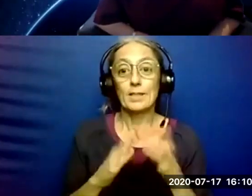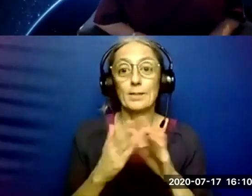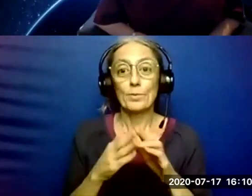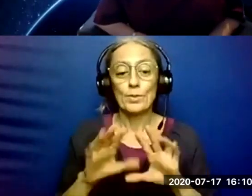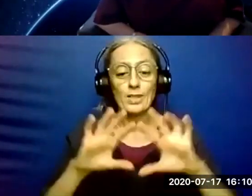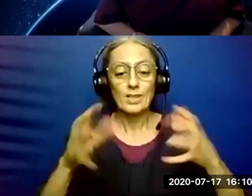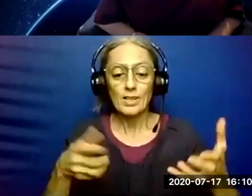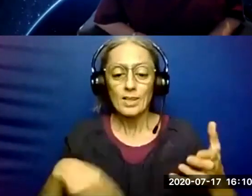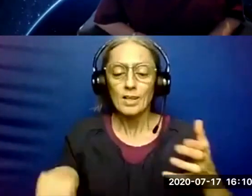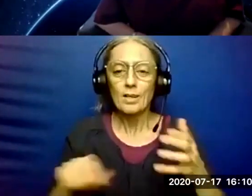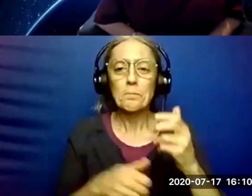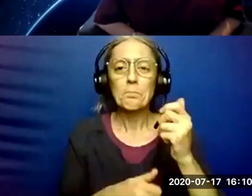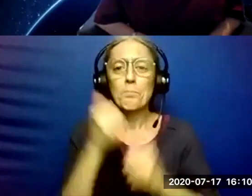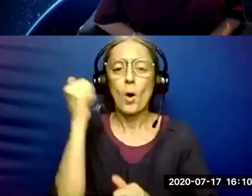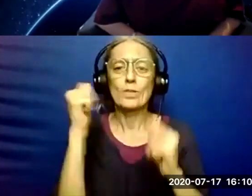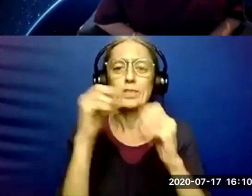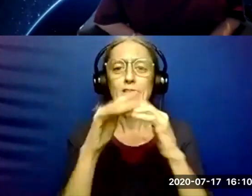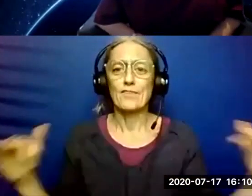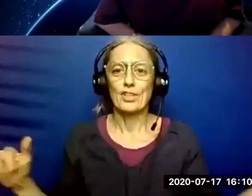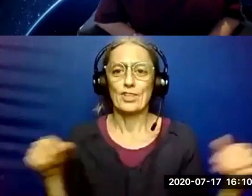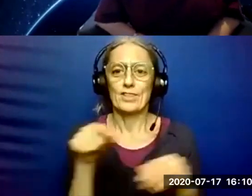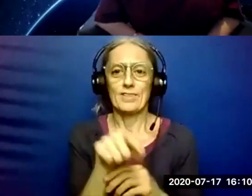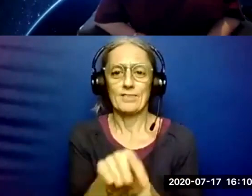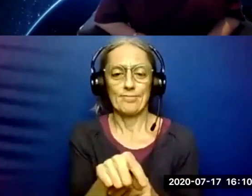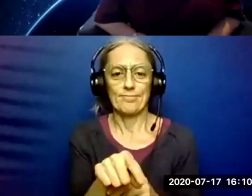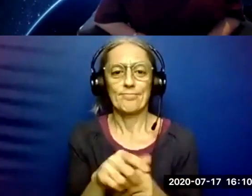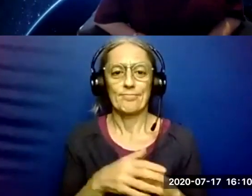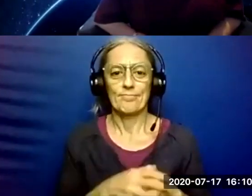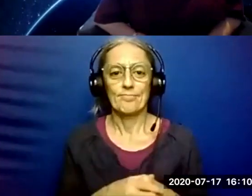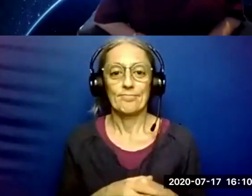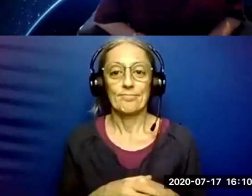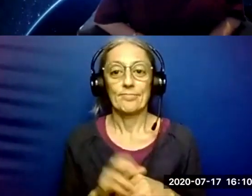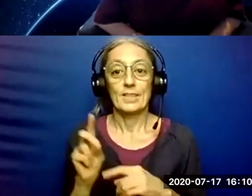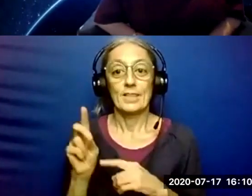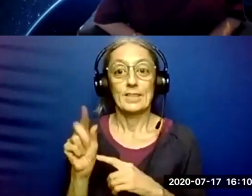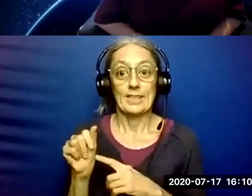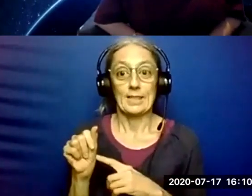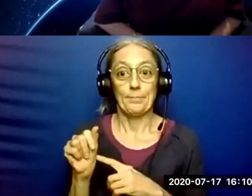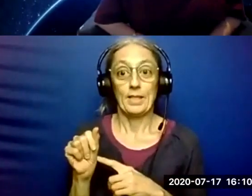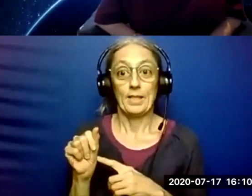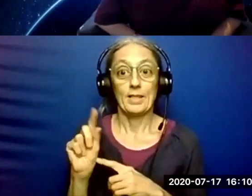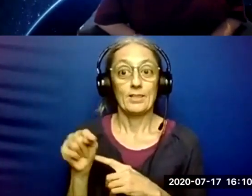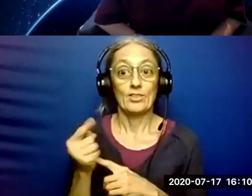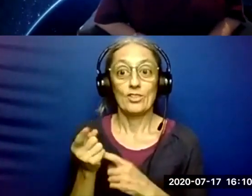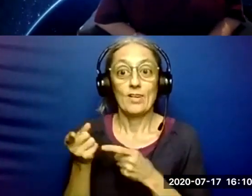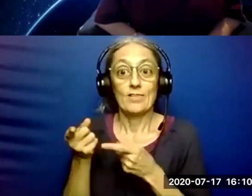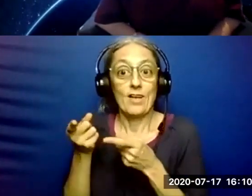The onset of our disabilities does not occur all from birth.